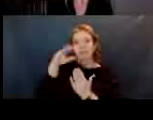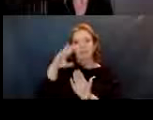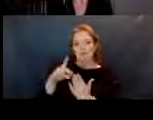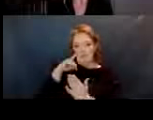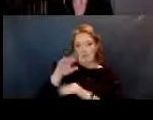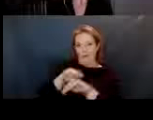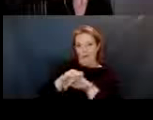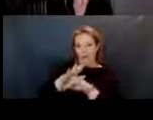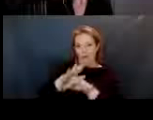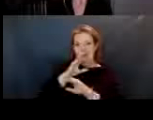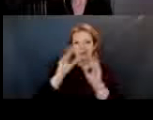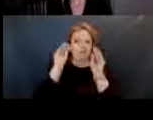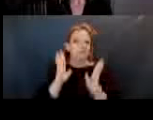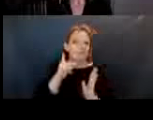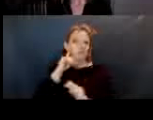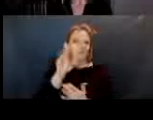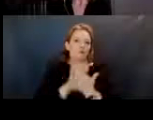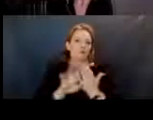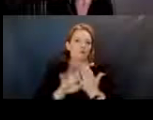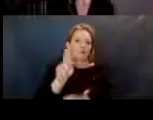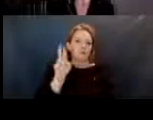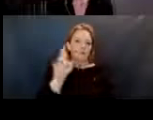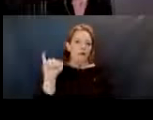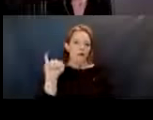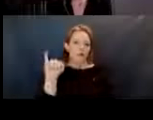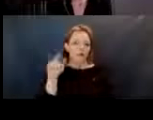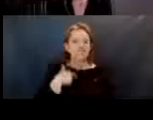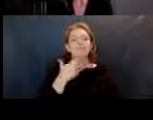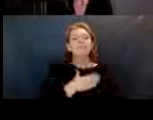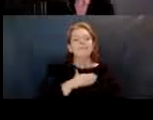of Rhode Island so please welcome Jerriod Avant!